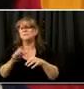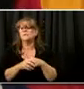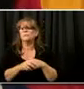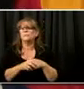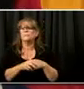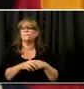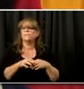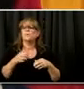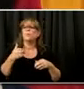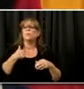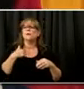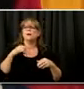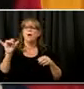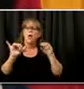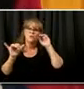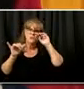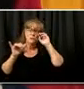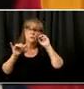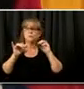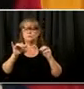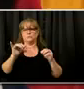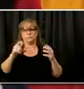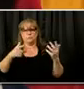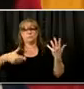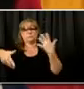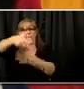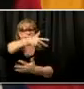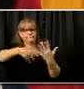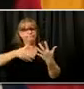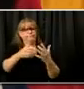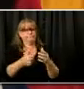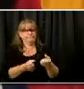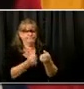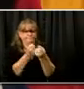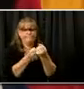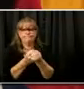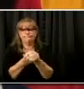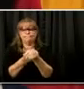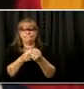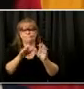provides be it online or being in person kids are social creatures we know that we need to have them